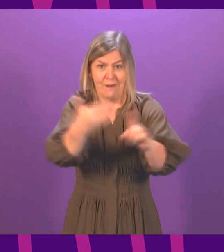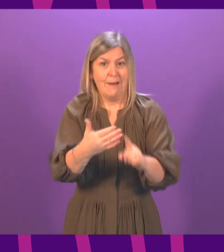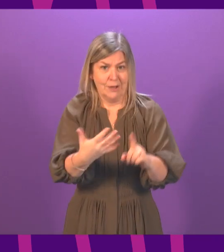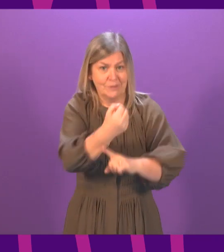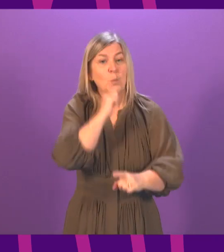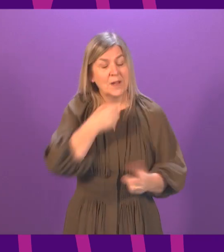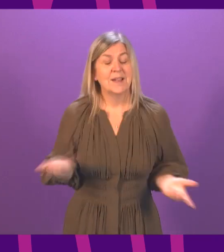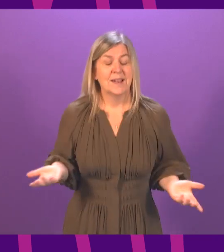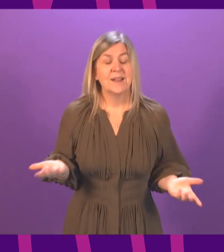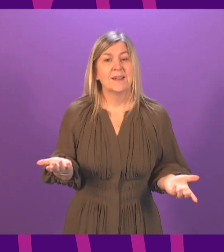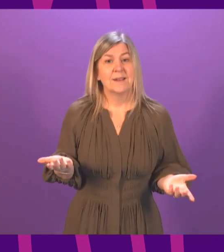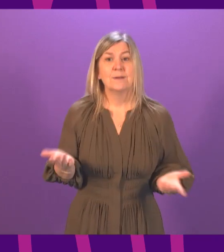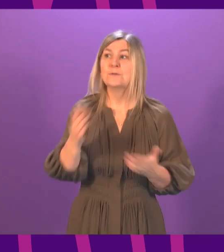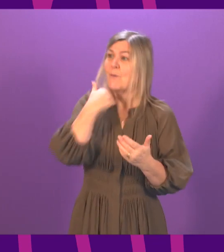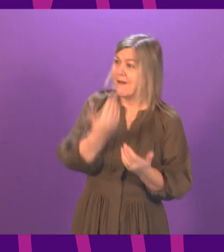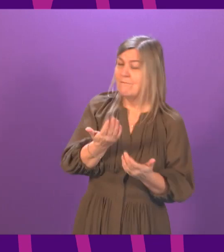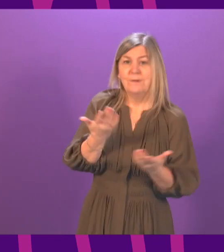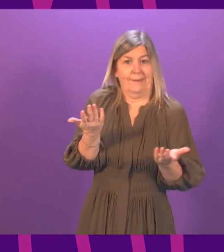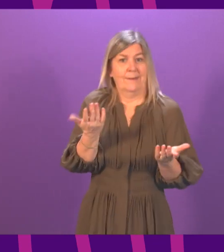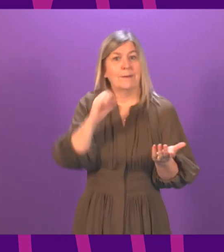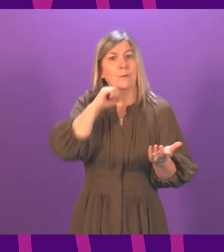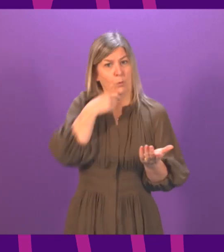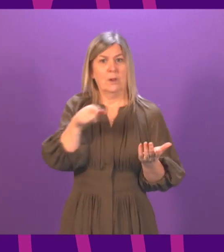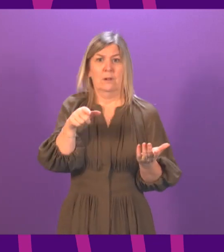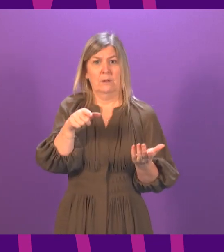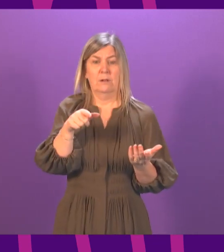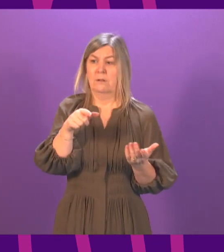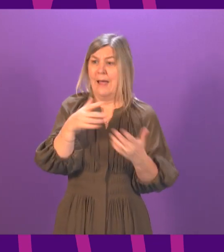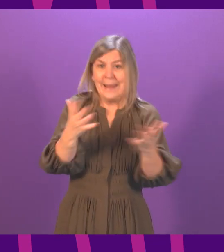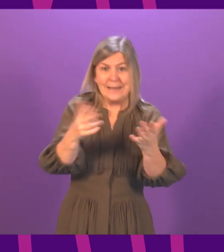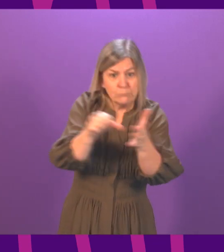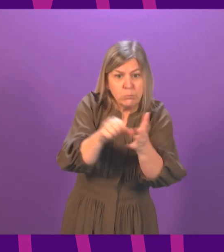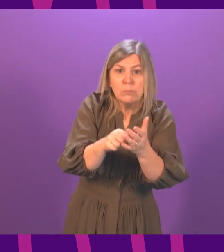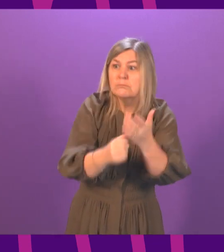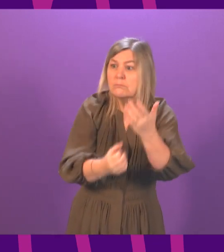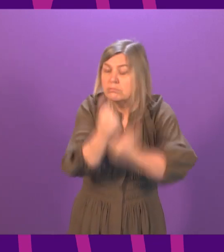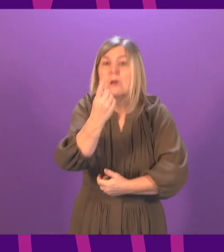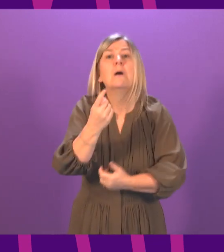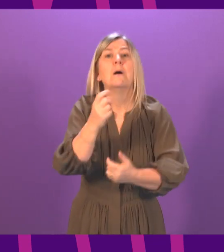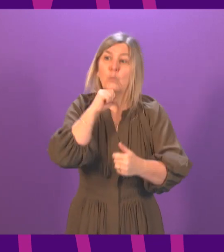and address issues that people on the front line might be experiencing. The programme is going